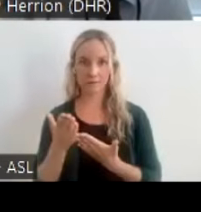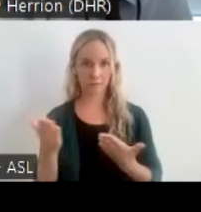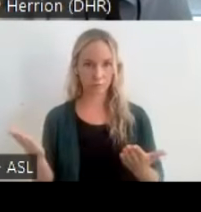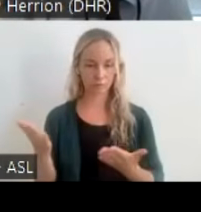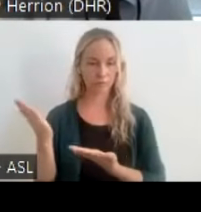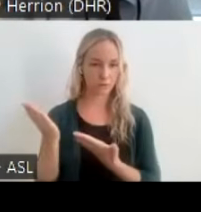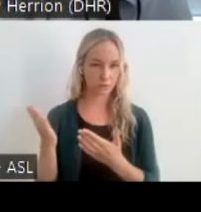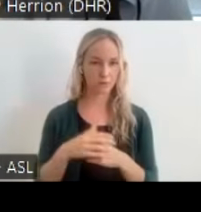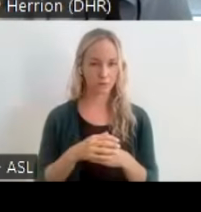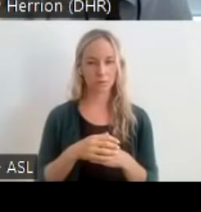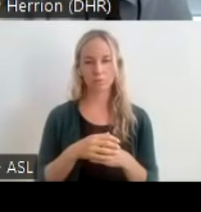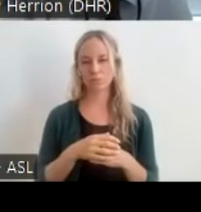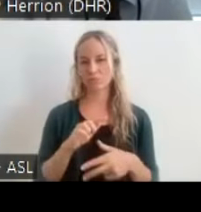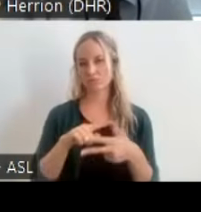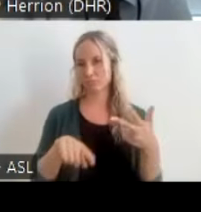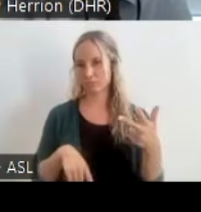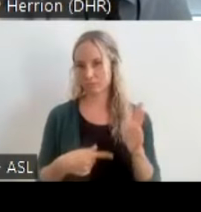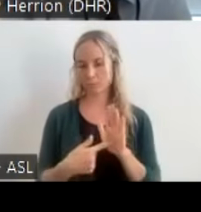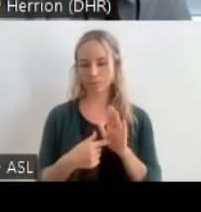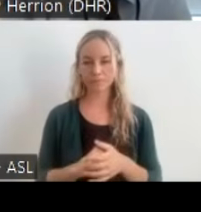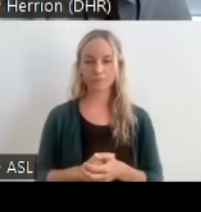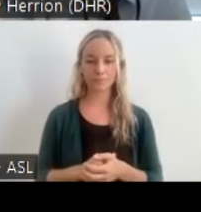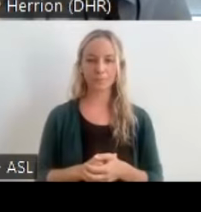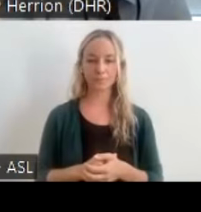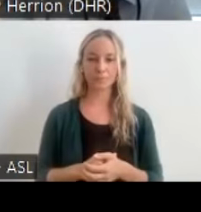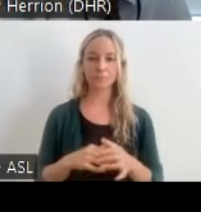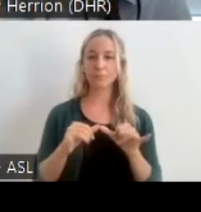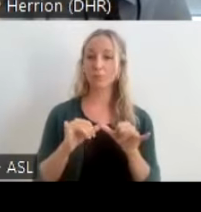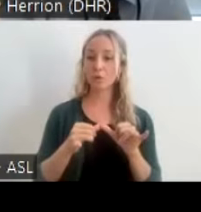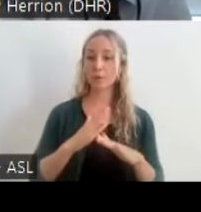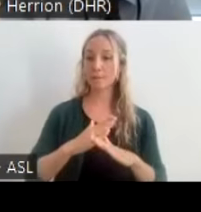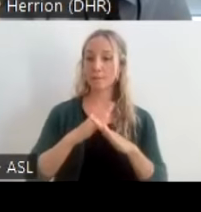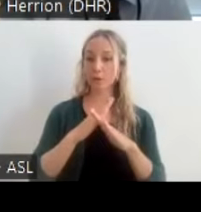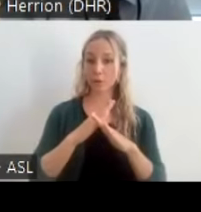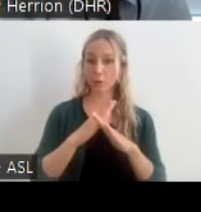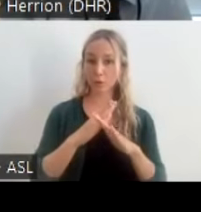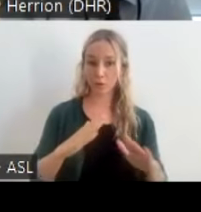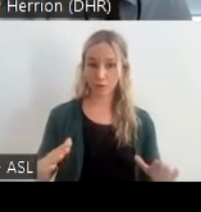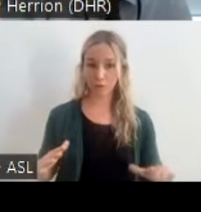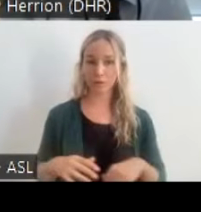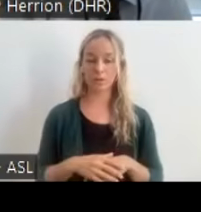element of ensuring people with disabilities have access to goods and services at places of public accommodation